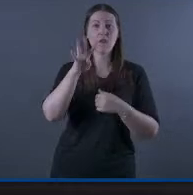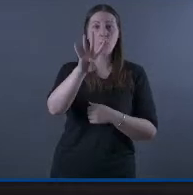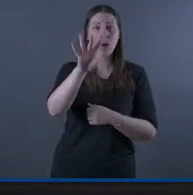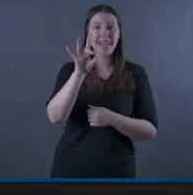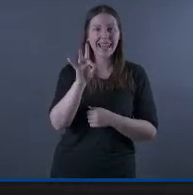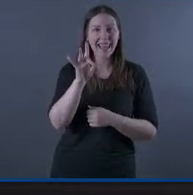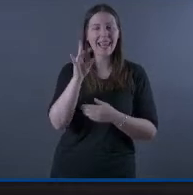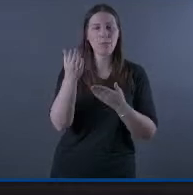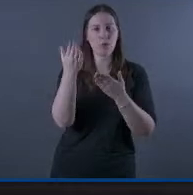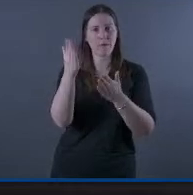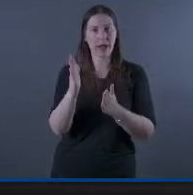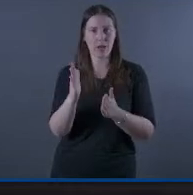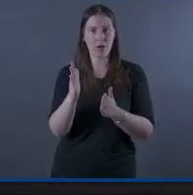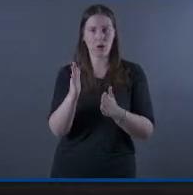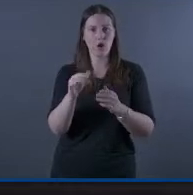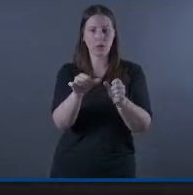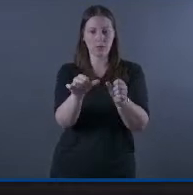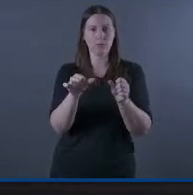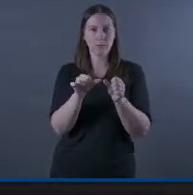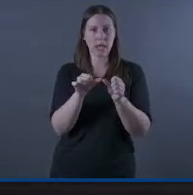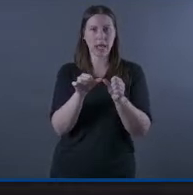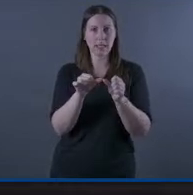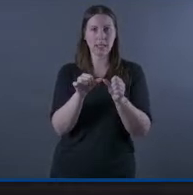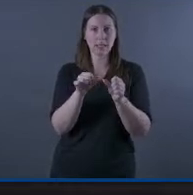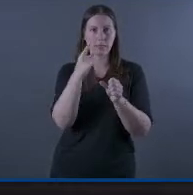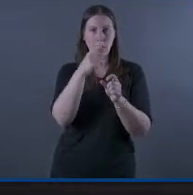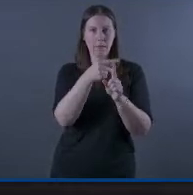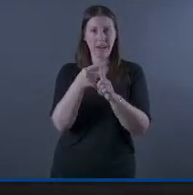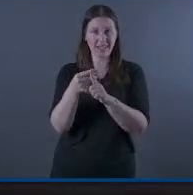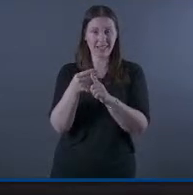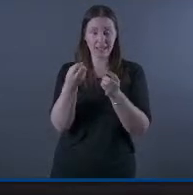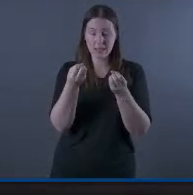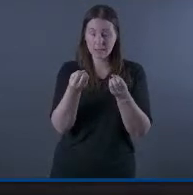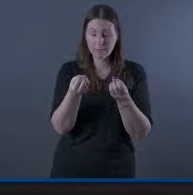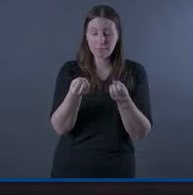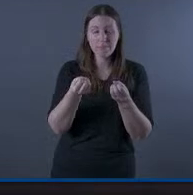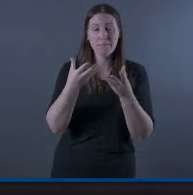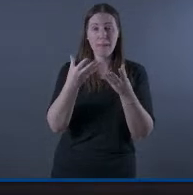to and really made sacrifices, changed staffing plans,